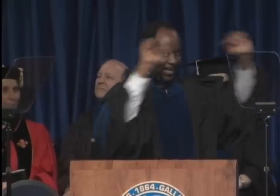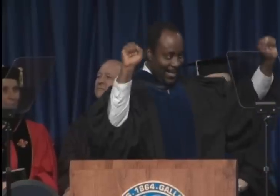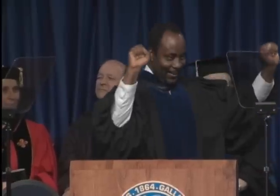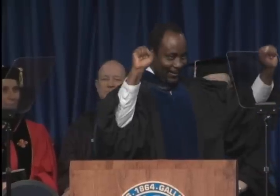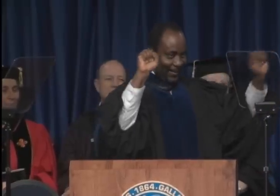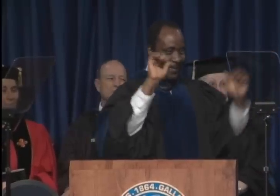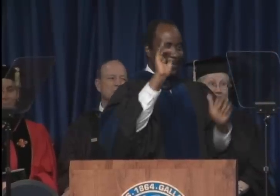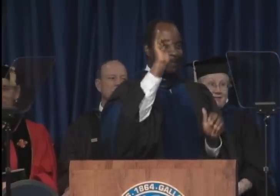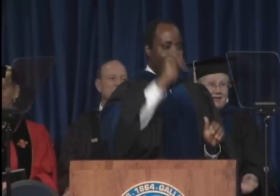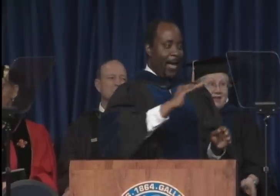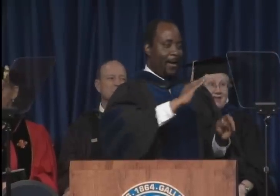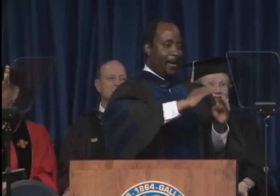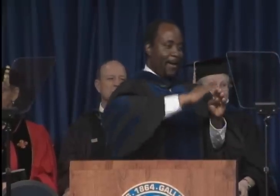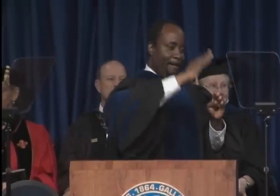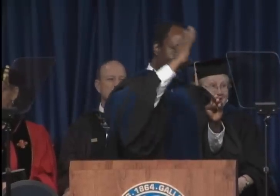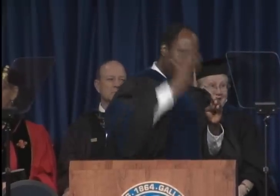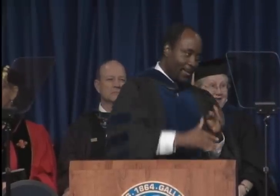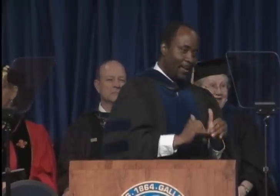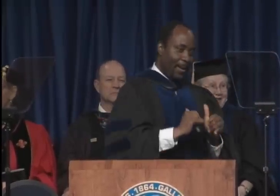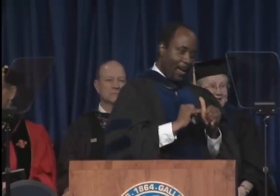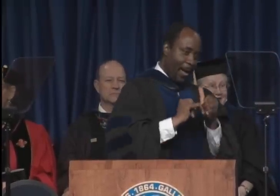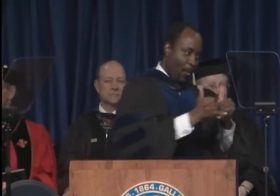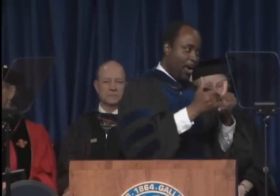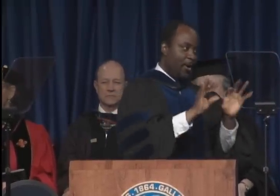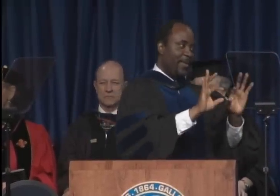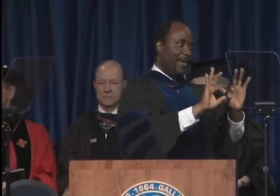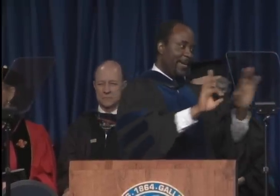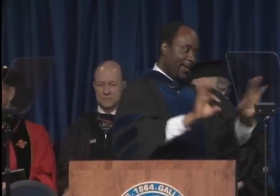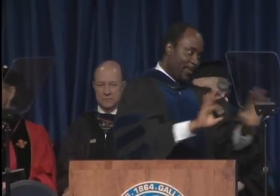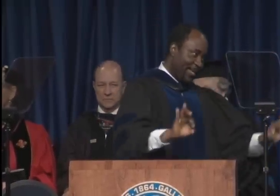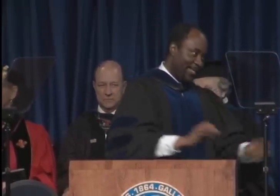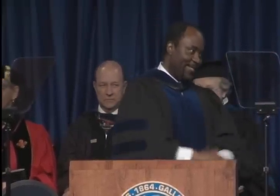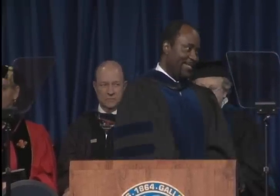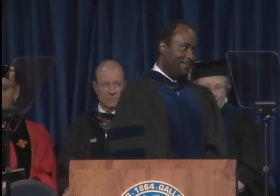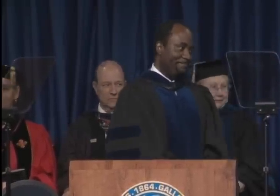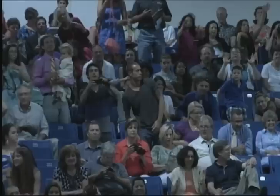Mr. President, this completes the awarding of degrees.